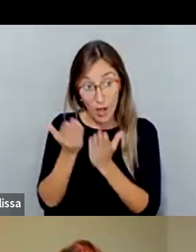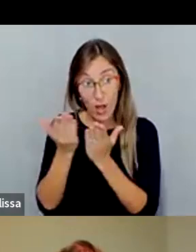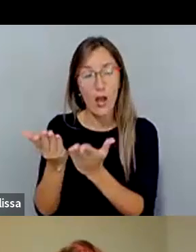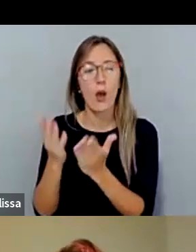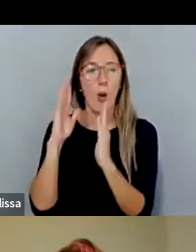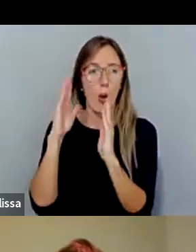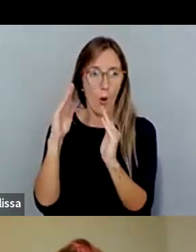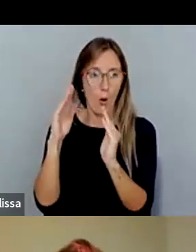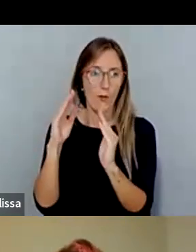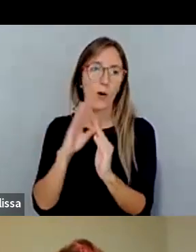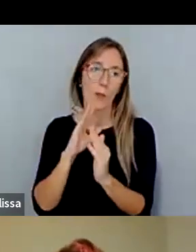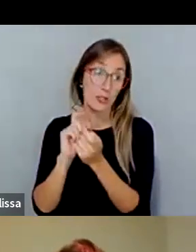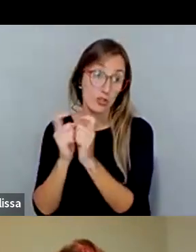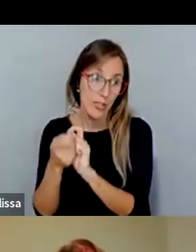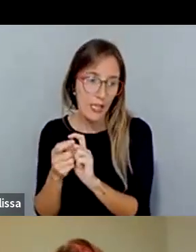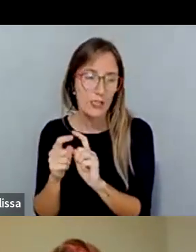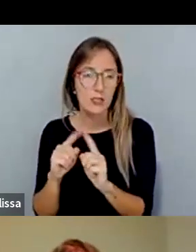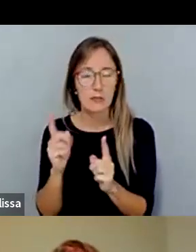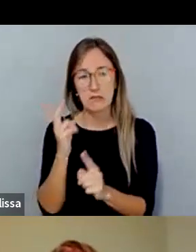now. SSI improvement act, maybe, that would hopefully change that. I'm